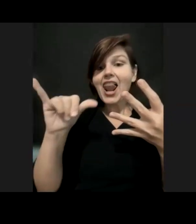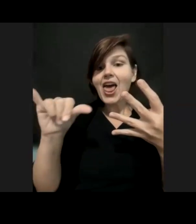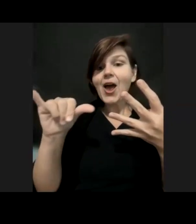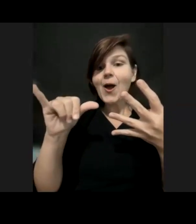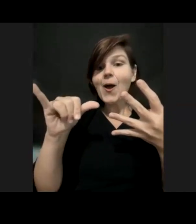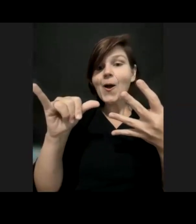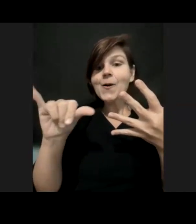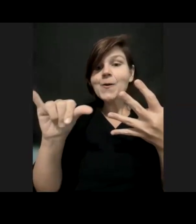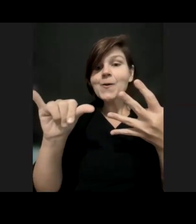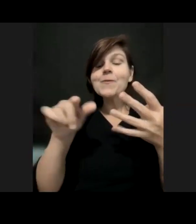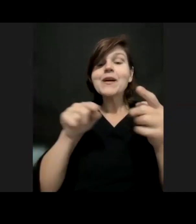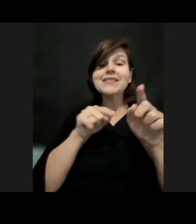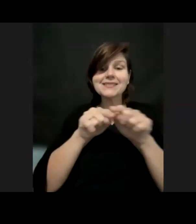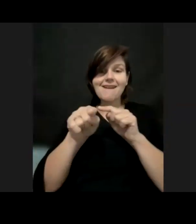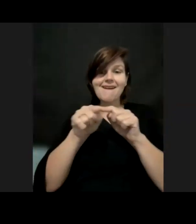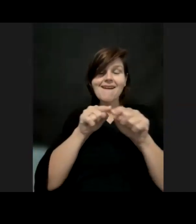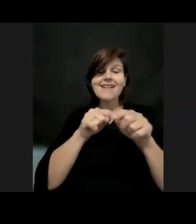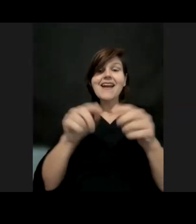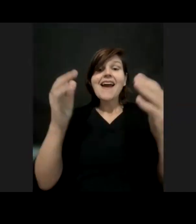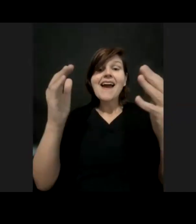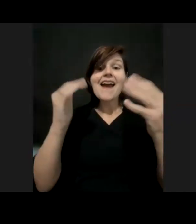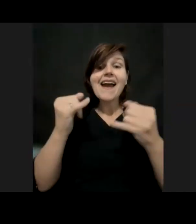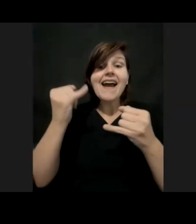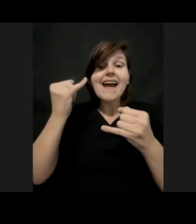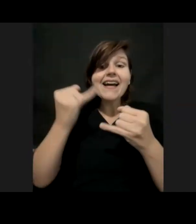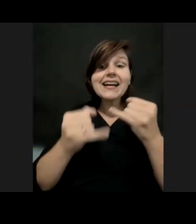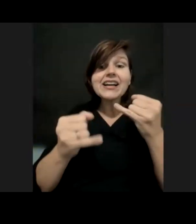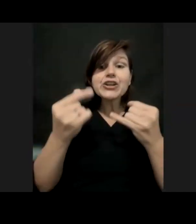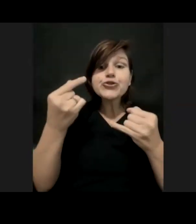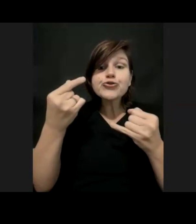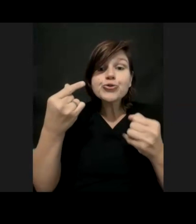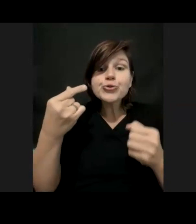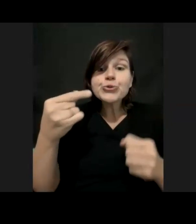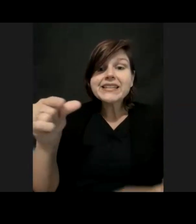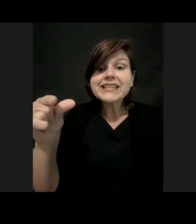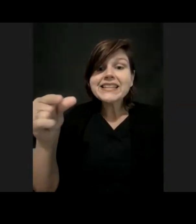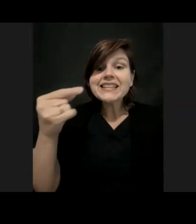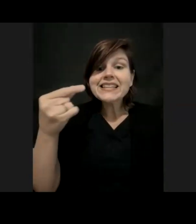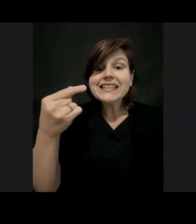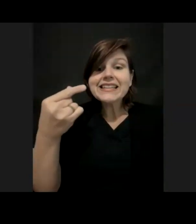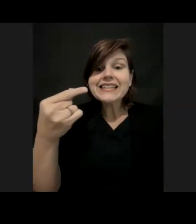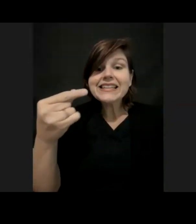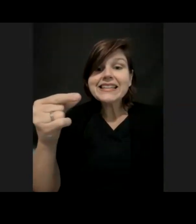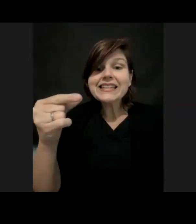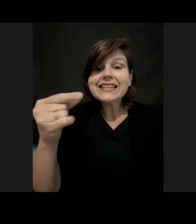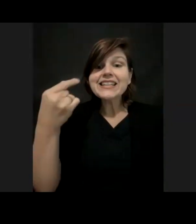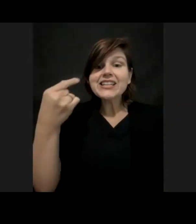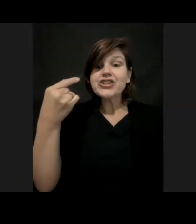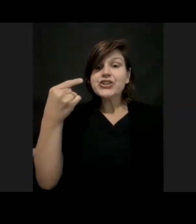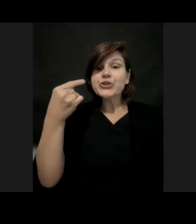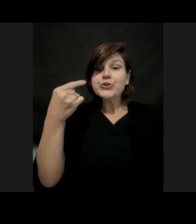And here is a green sock. A green sock!